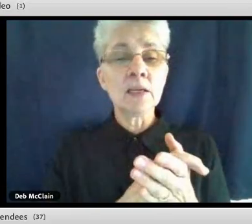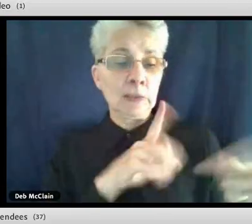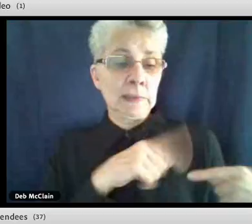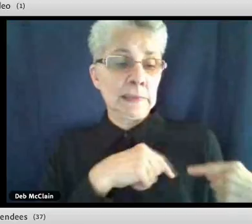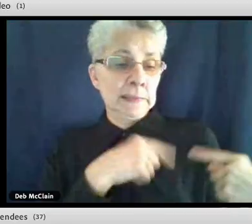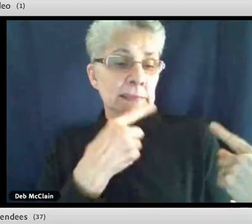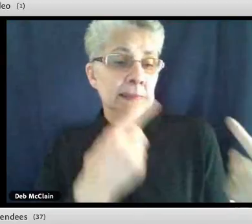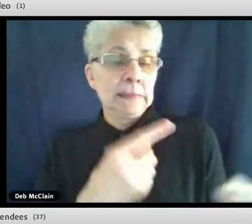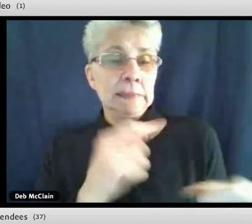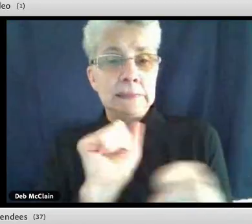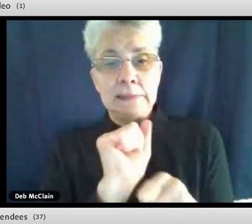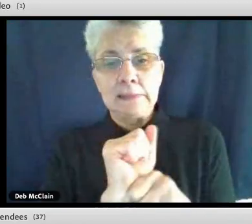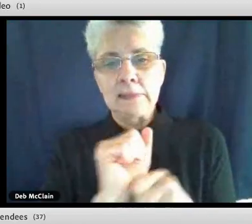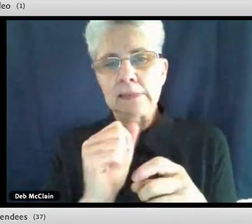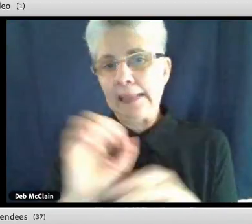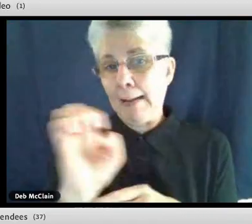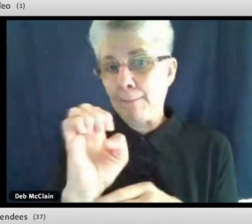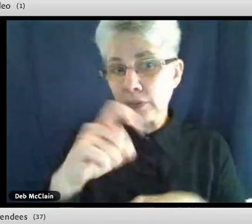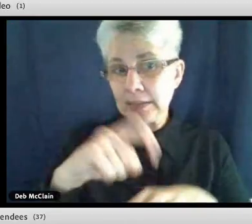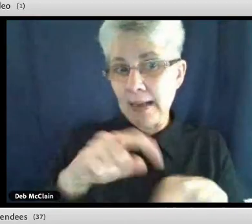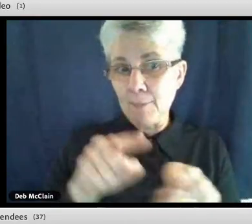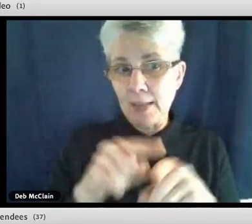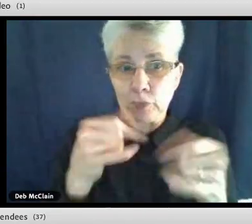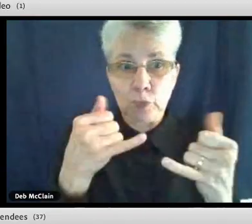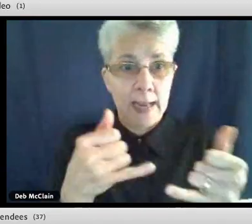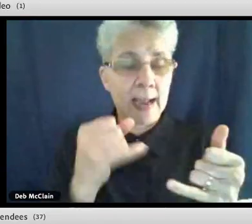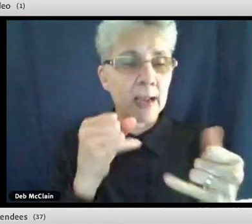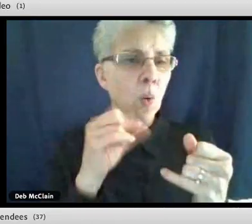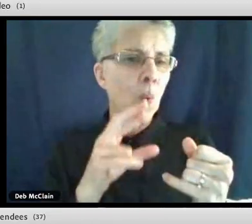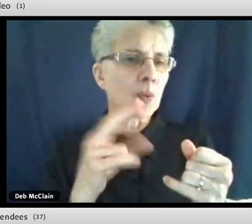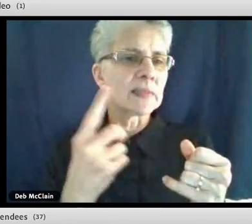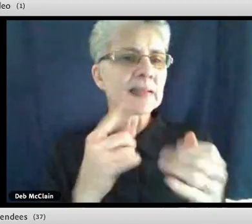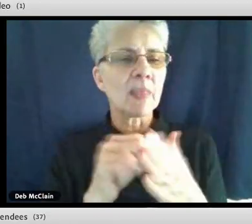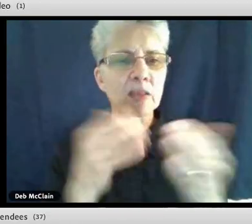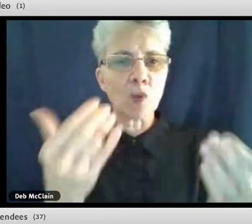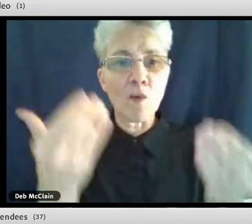whether it's a crisis time like today or, you know, something that's overwhelming to me,